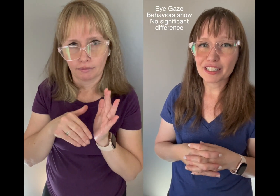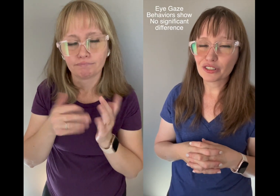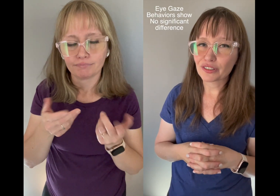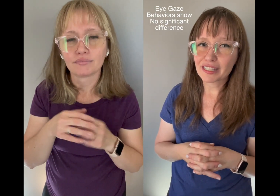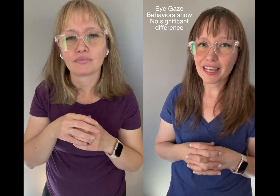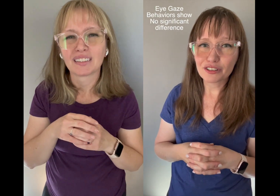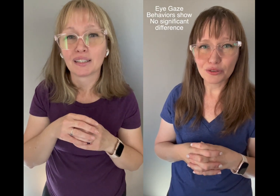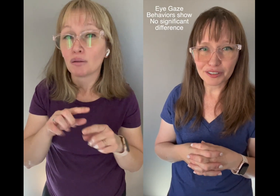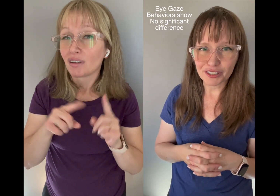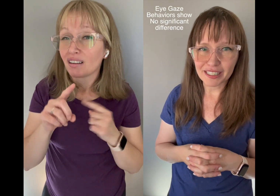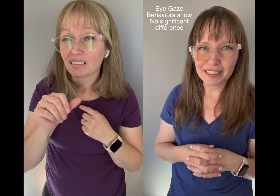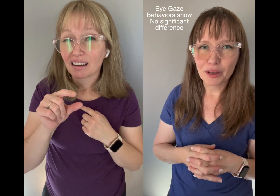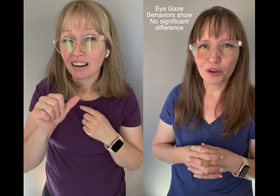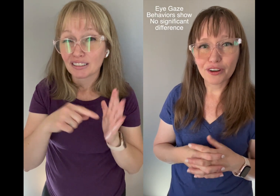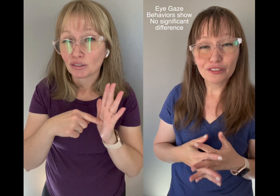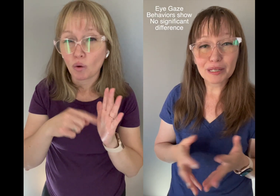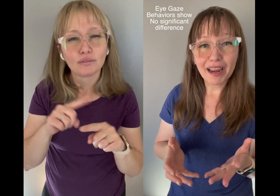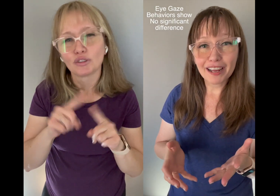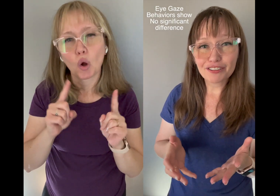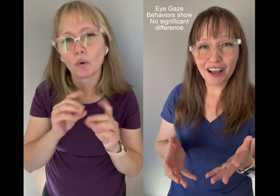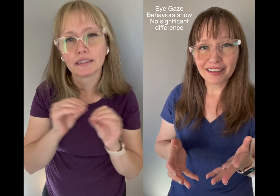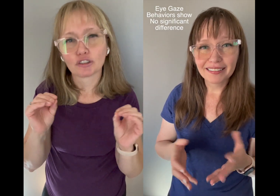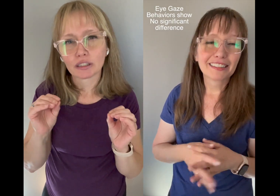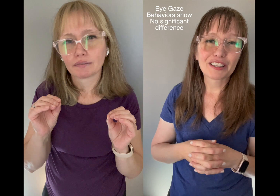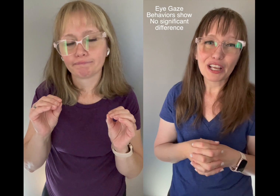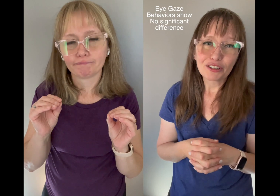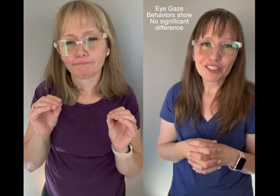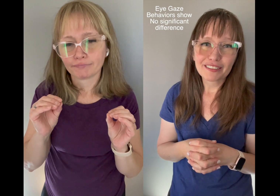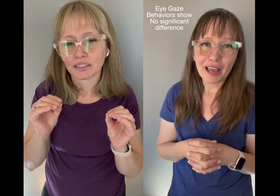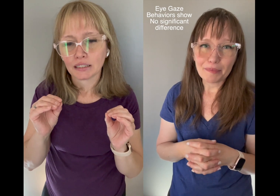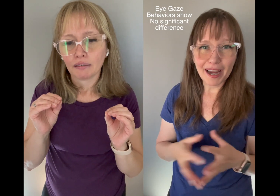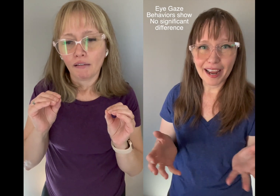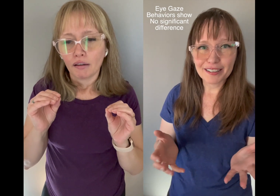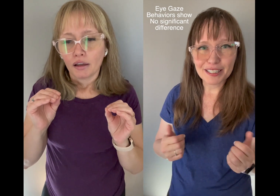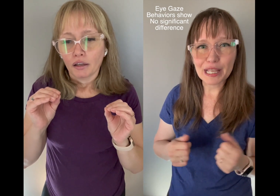the students had no difference whether I looked at my hand or not they looked at my hand the same